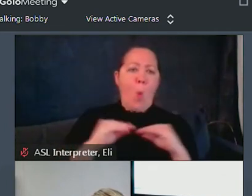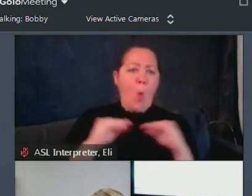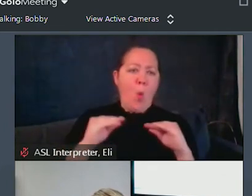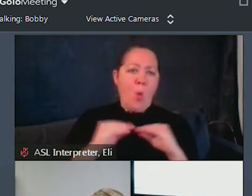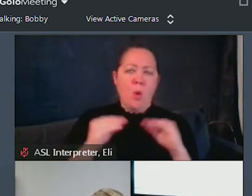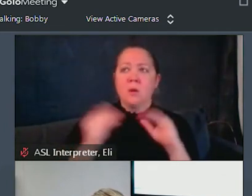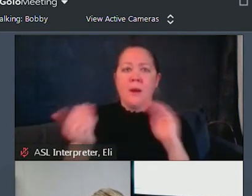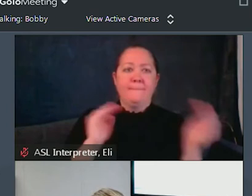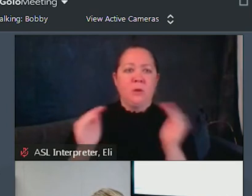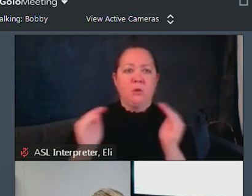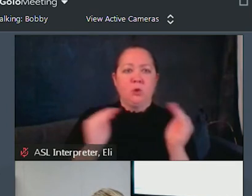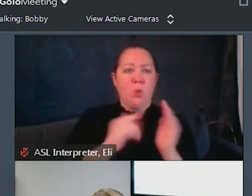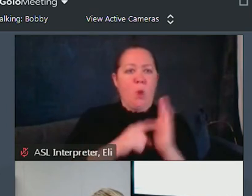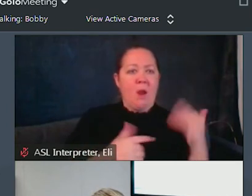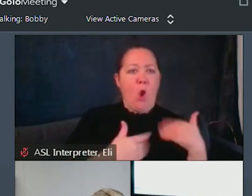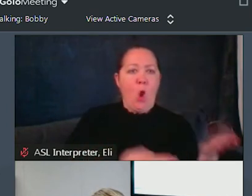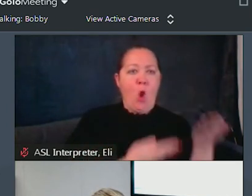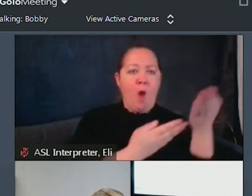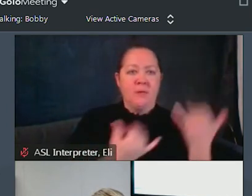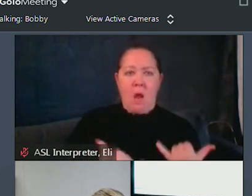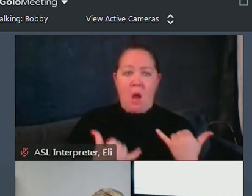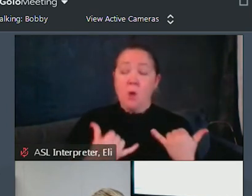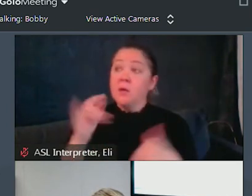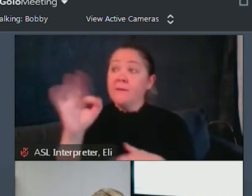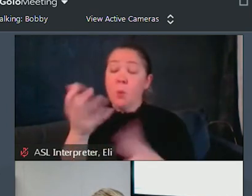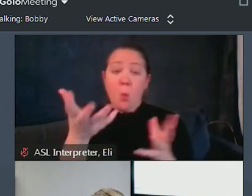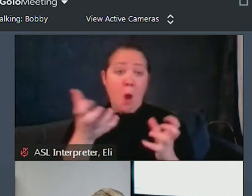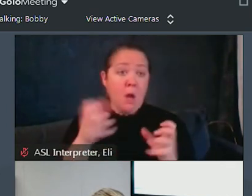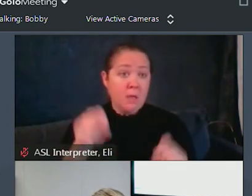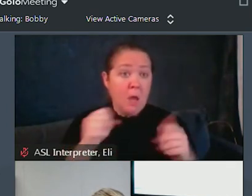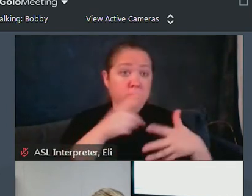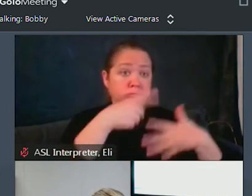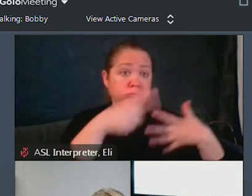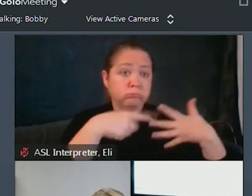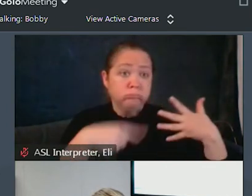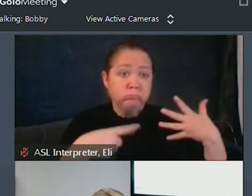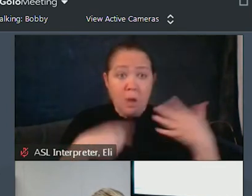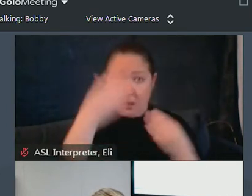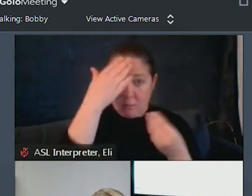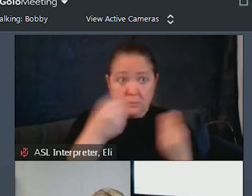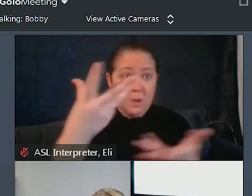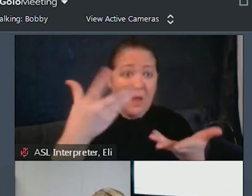I can, if you would, I can kind of run through some of the, the things that are being added.